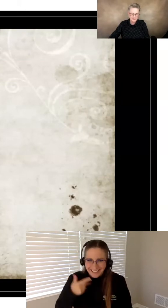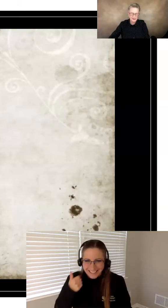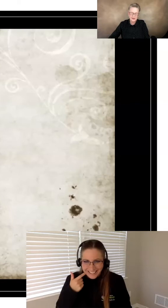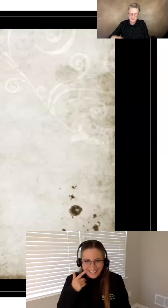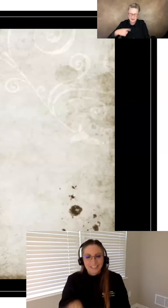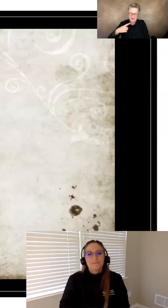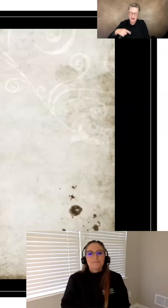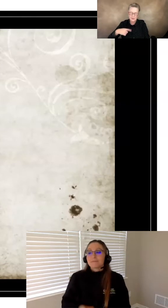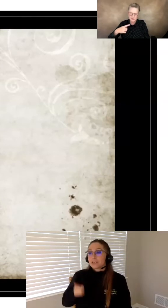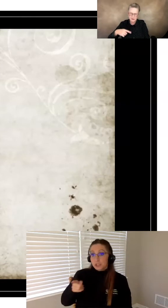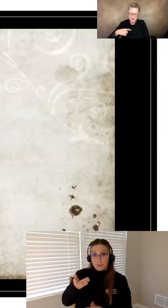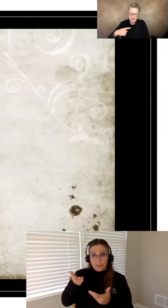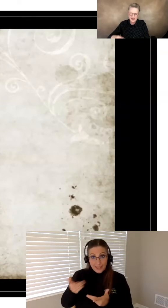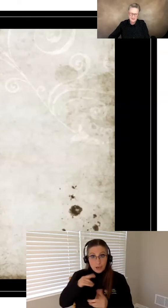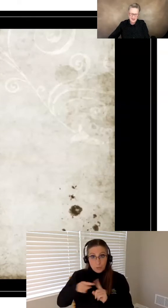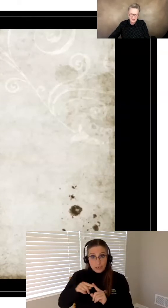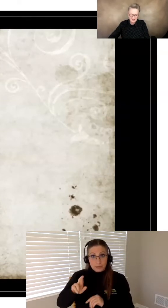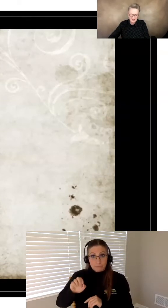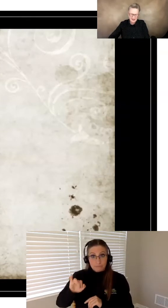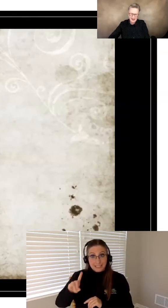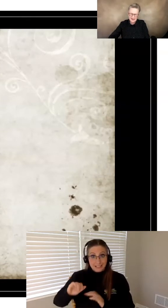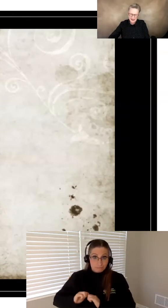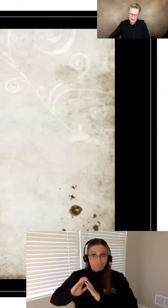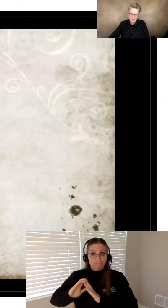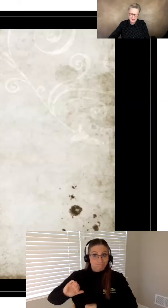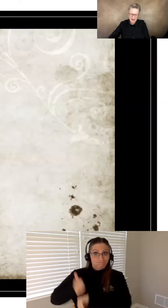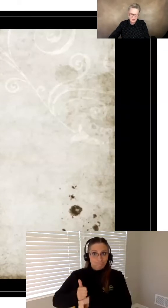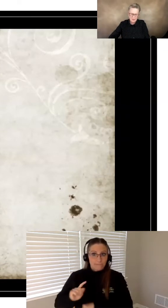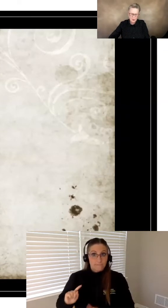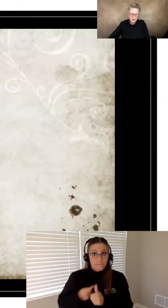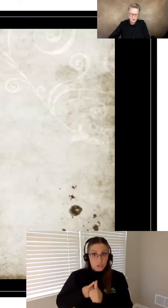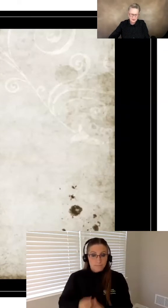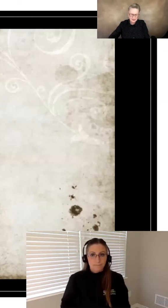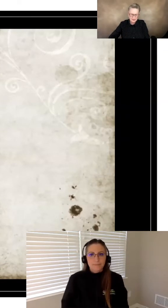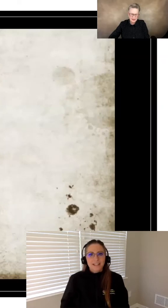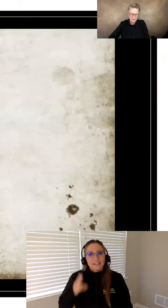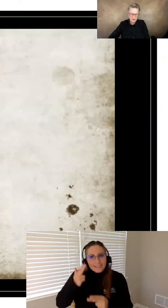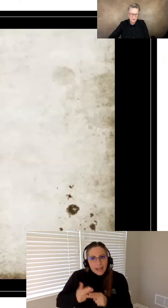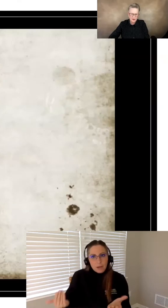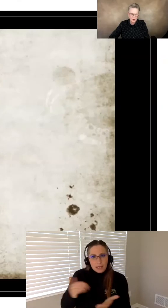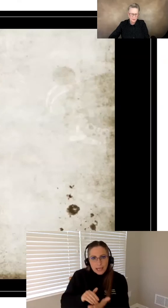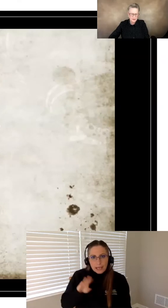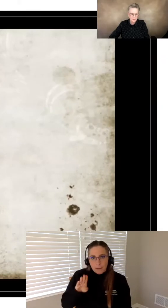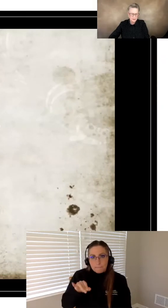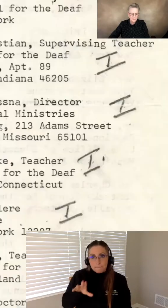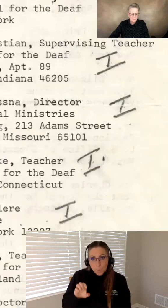established and then again the name of Boyce Williams kept coming up